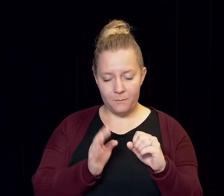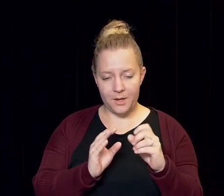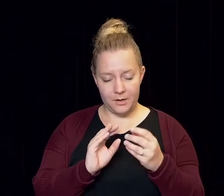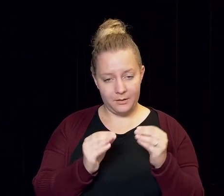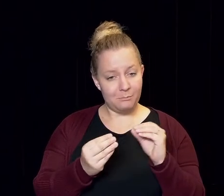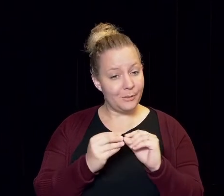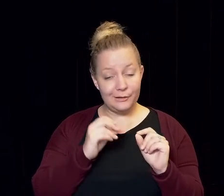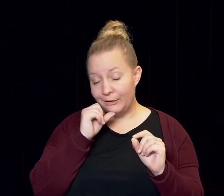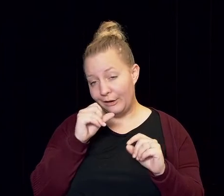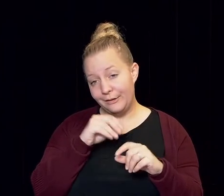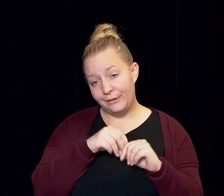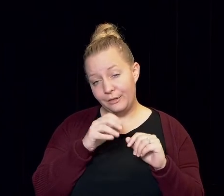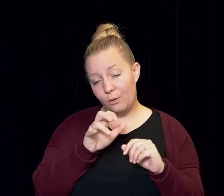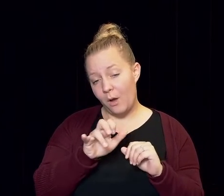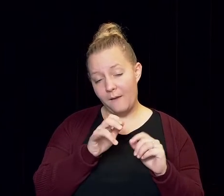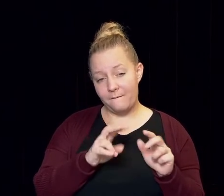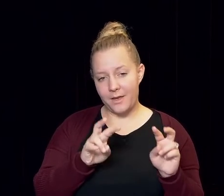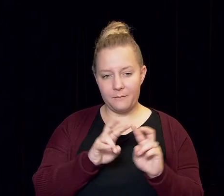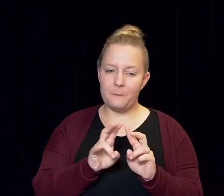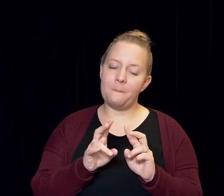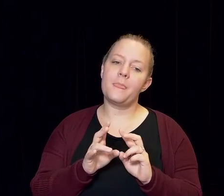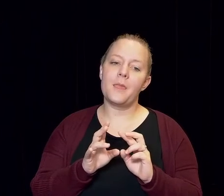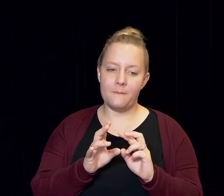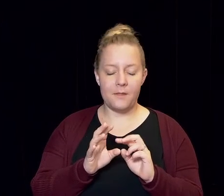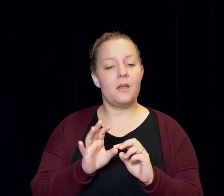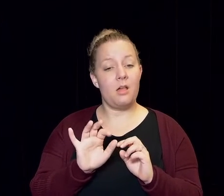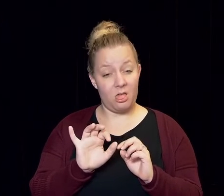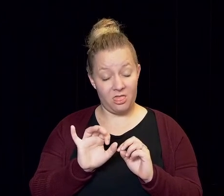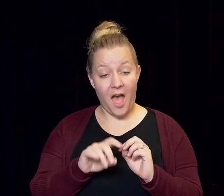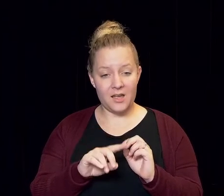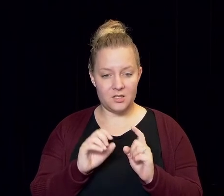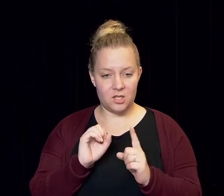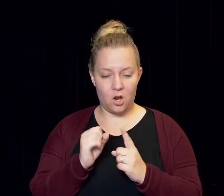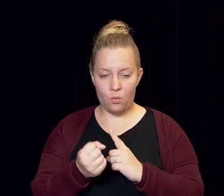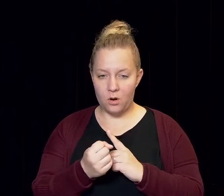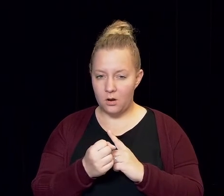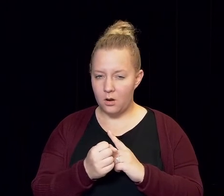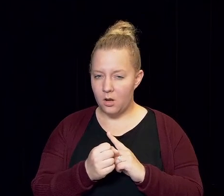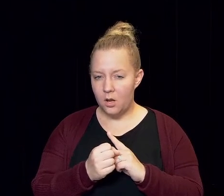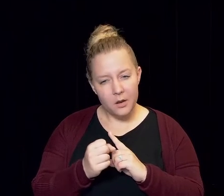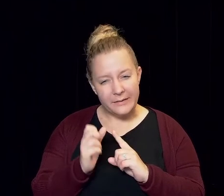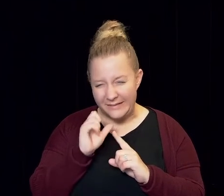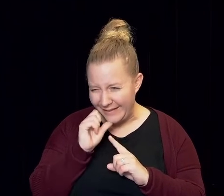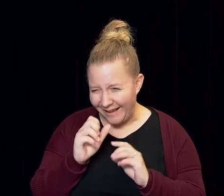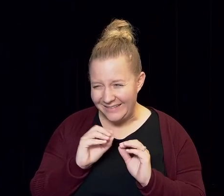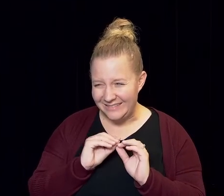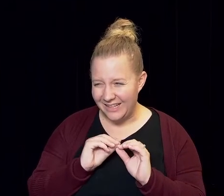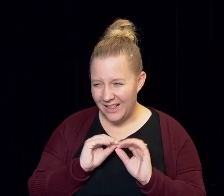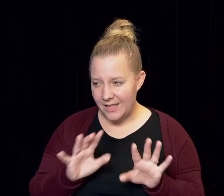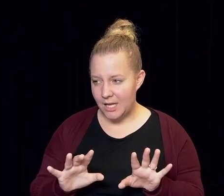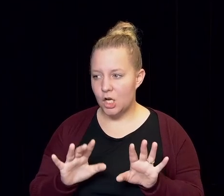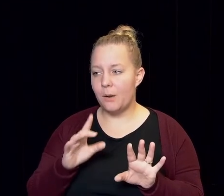not in that y value. So, here in this scenario, it's not as cut and dry because I was looking for